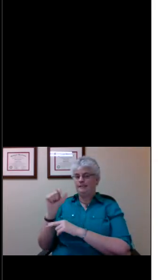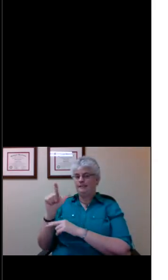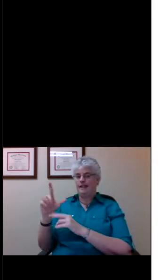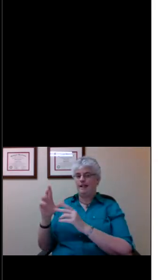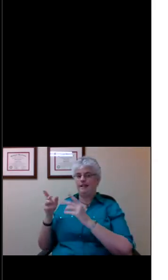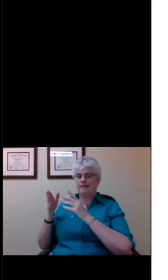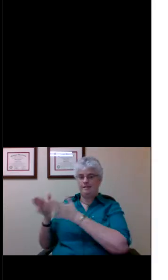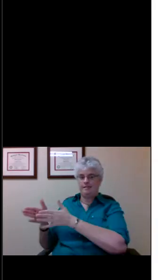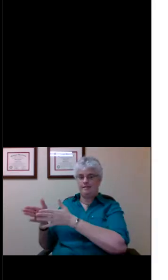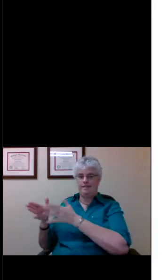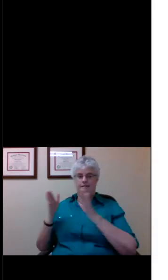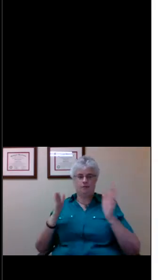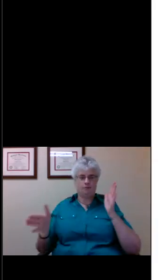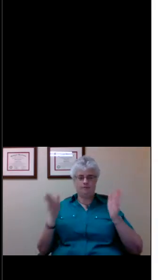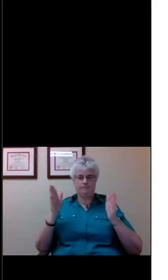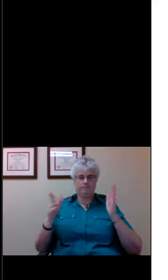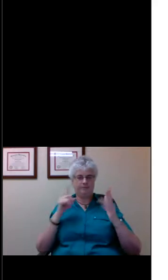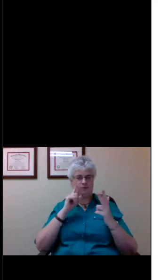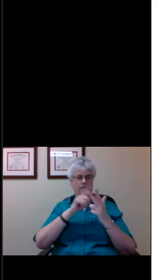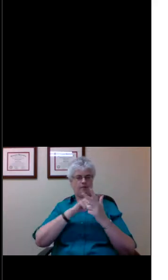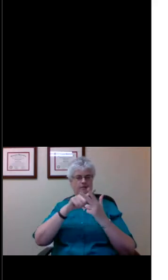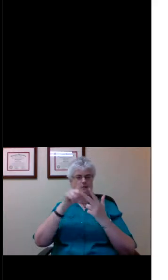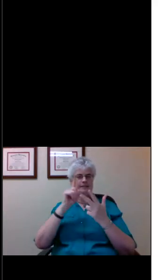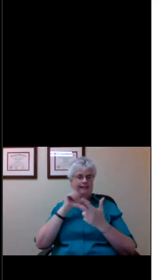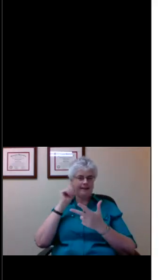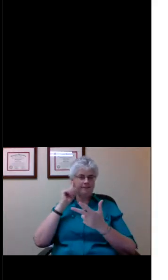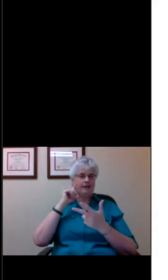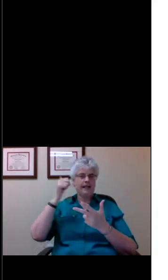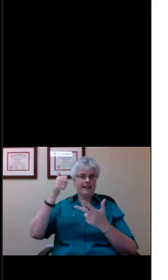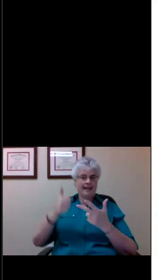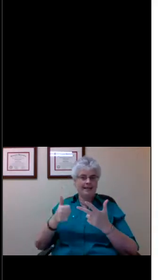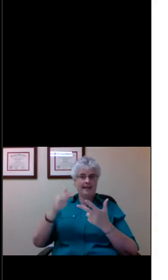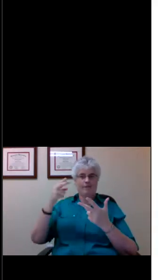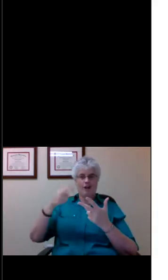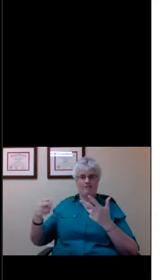who choose to use American Sign Language and function as a cultural minority. So